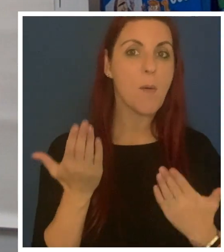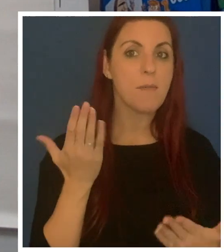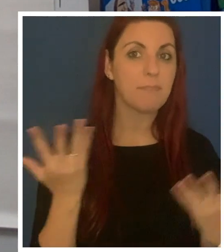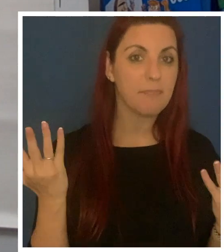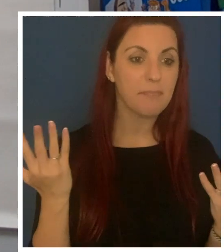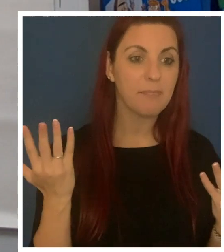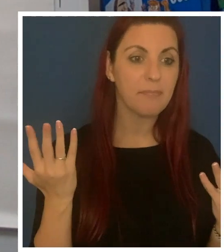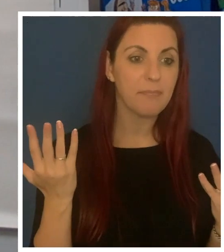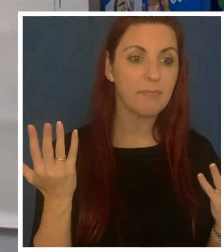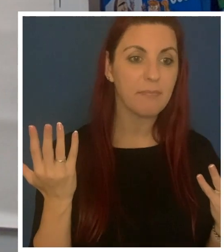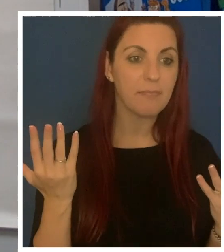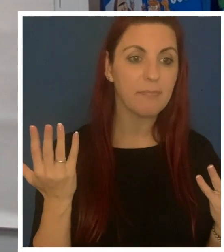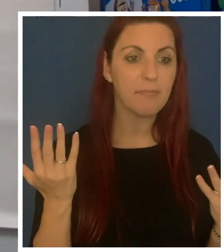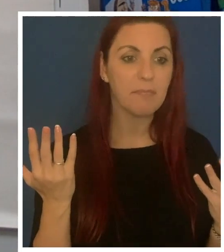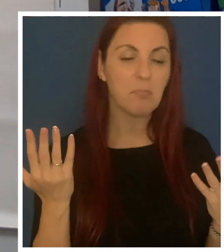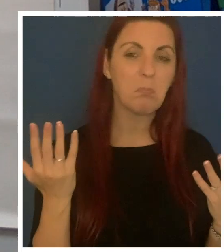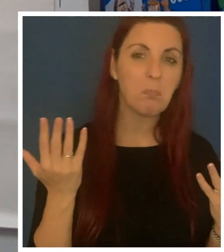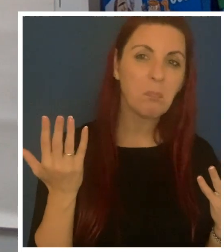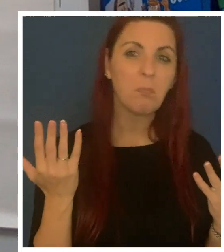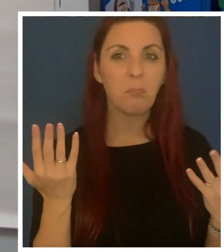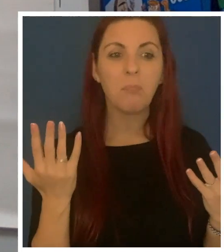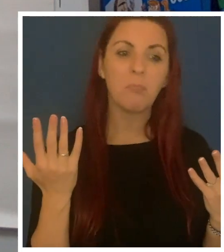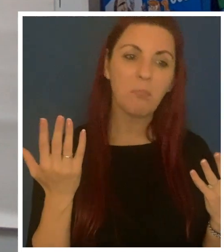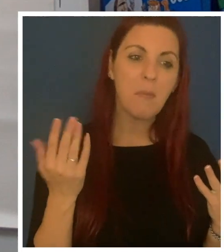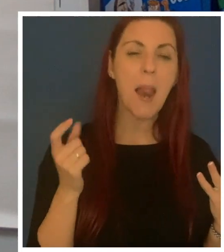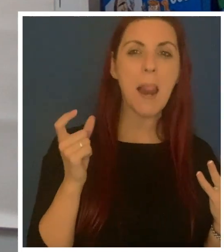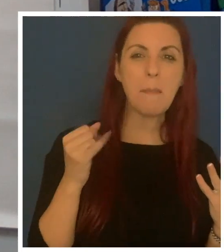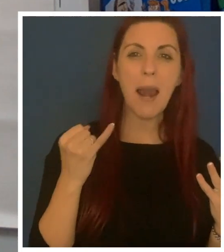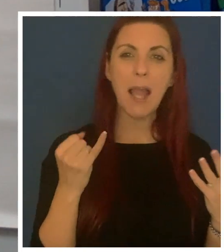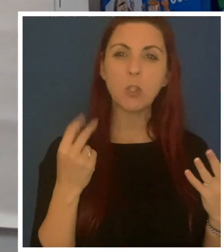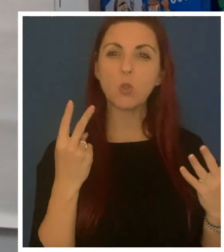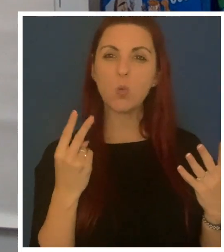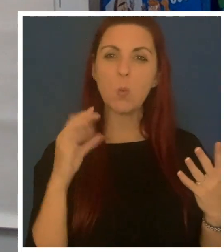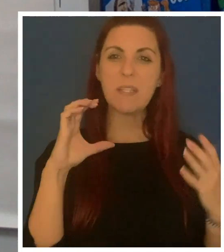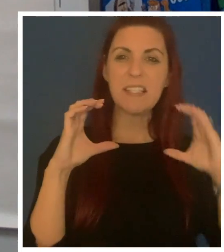big sort of almost like a C shape and I'll show you what I mean.